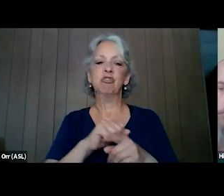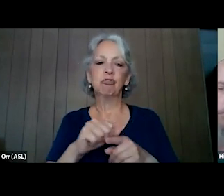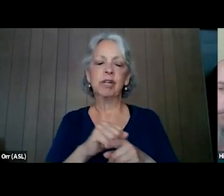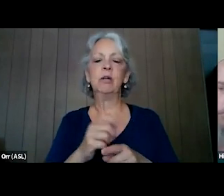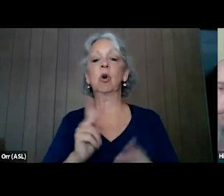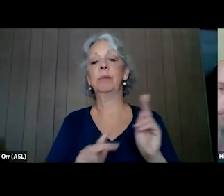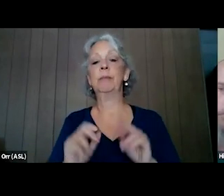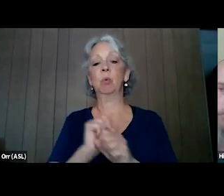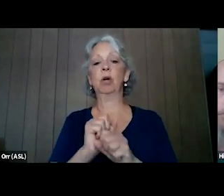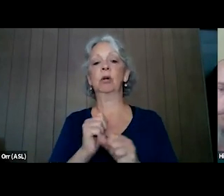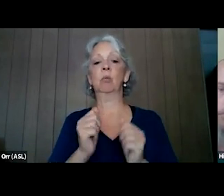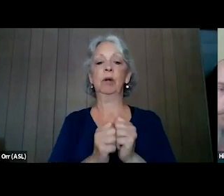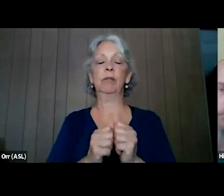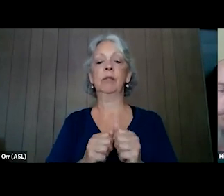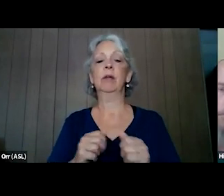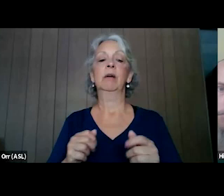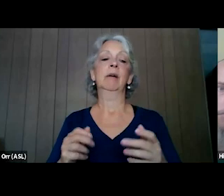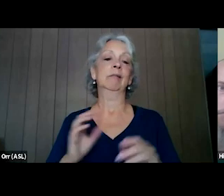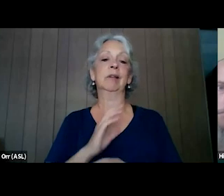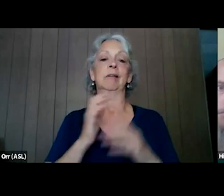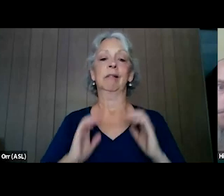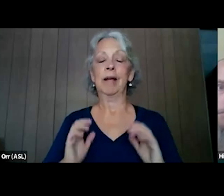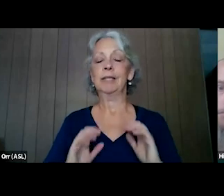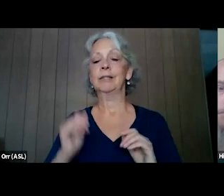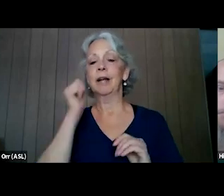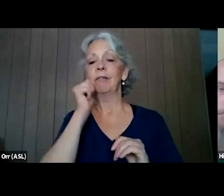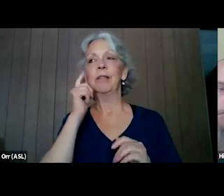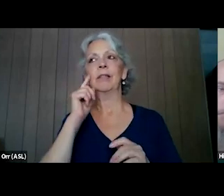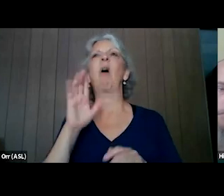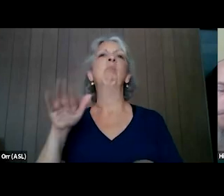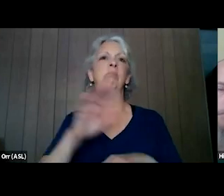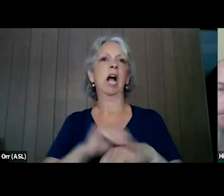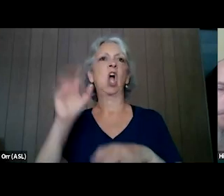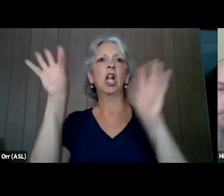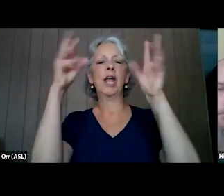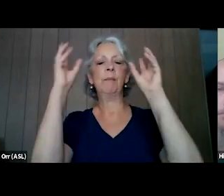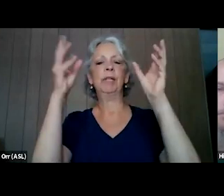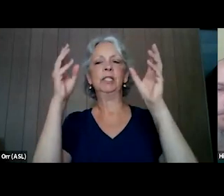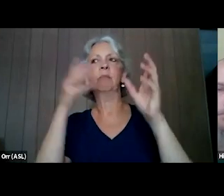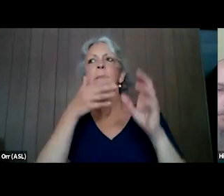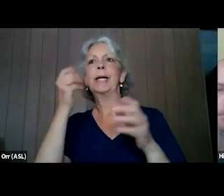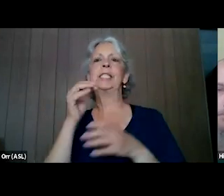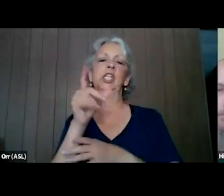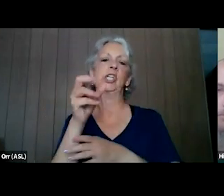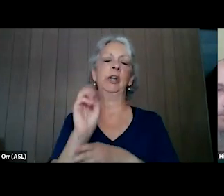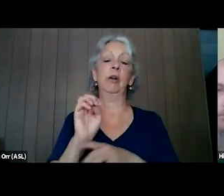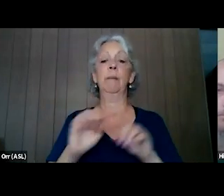and frequently will think calling an ambulance is the way that needs to happen to provide this care to the person. And then if the person decides